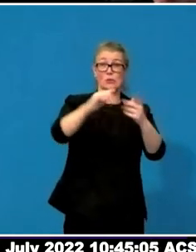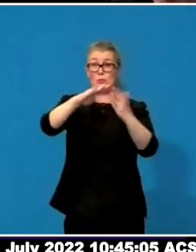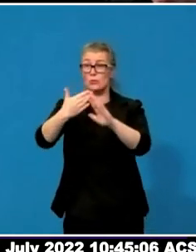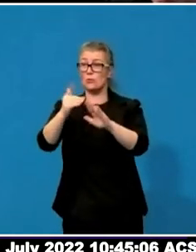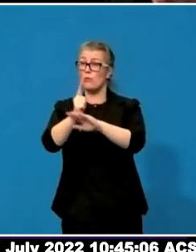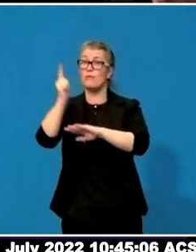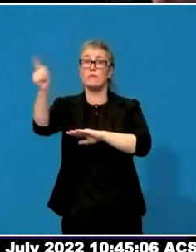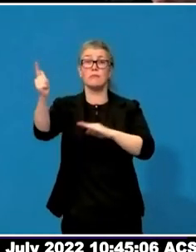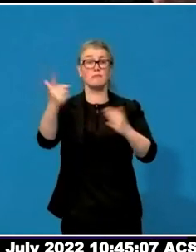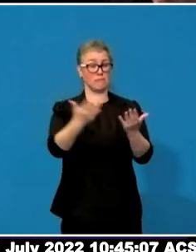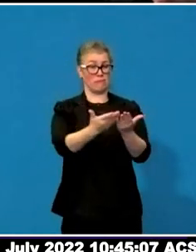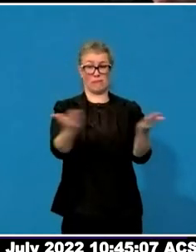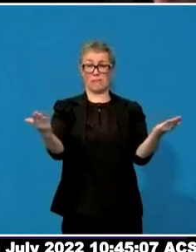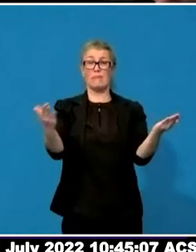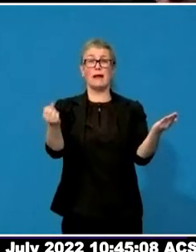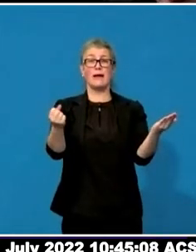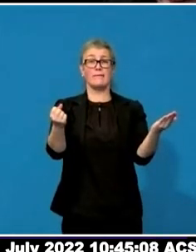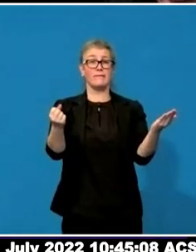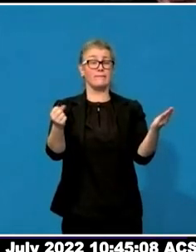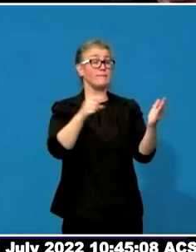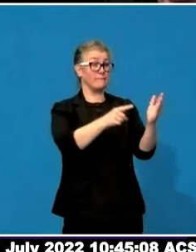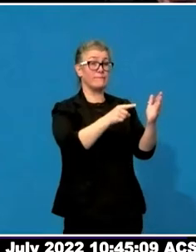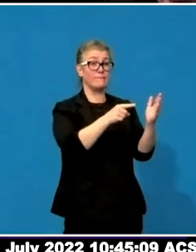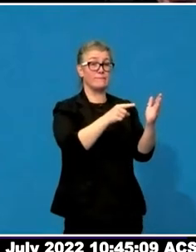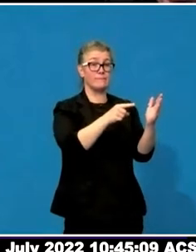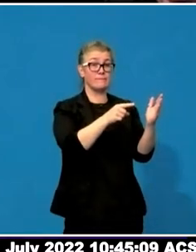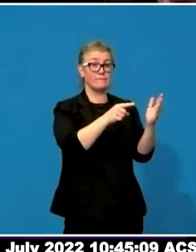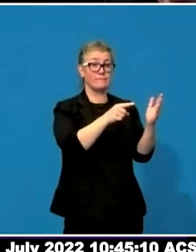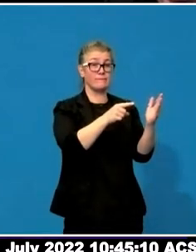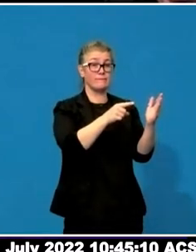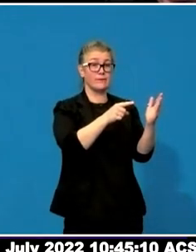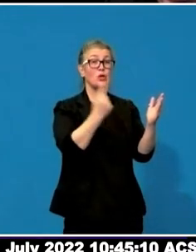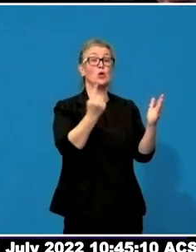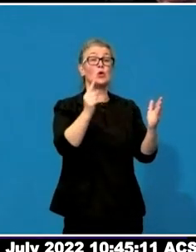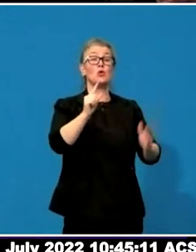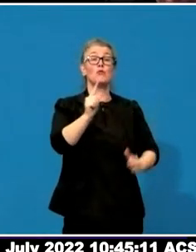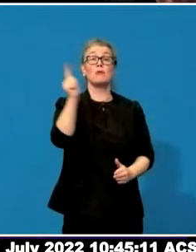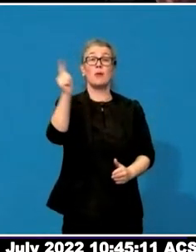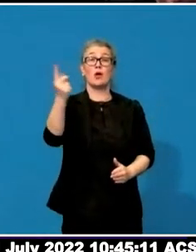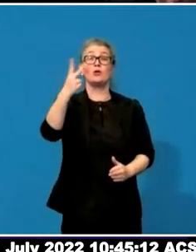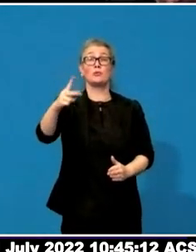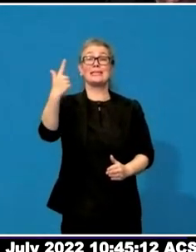per cent higher than equivalent applicants residing in major cities.